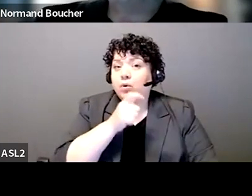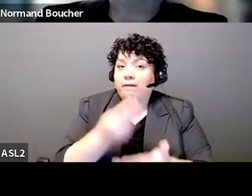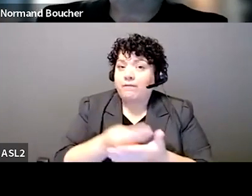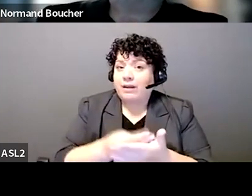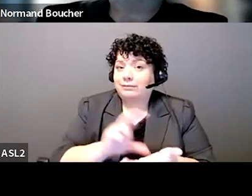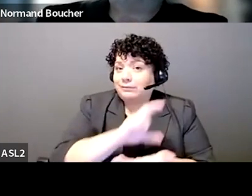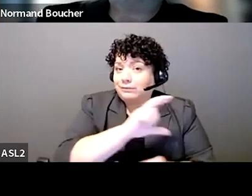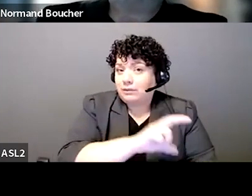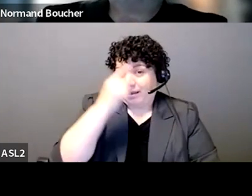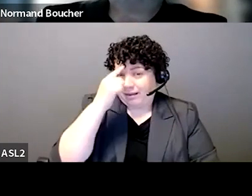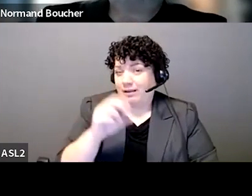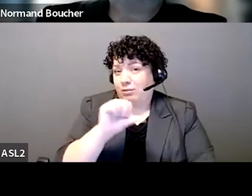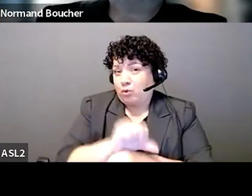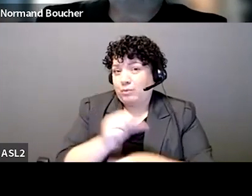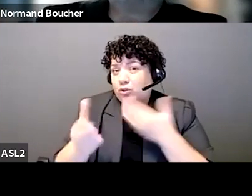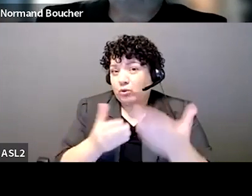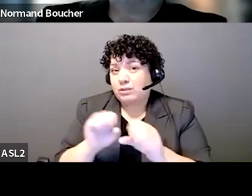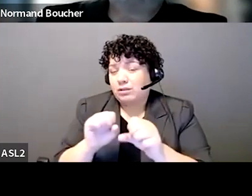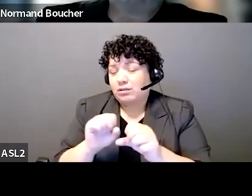Development Canada so I think there's hope there I just don't know for sure